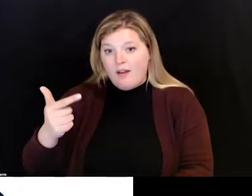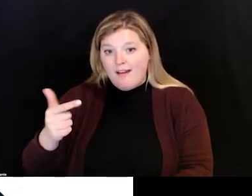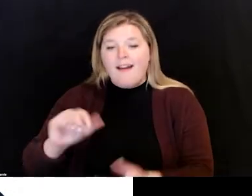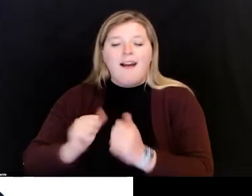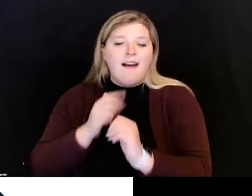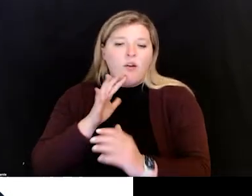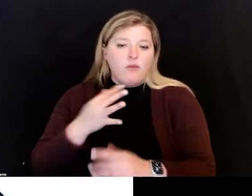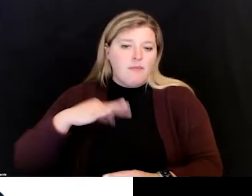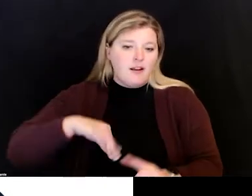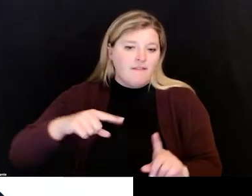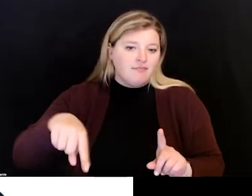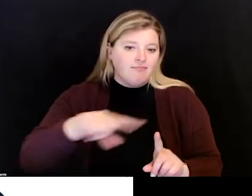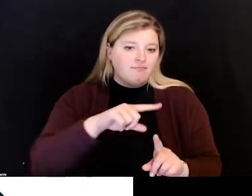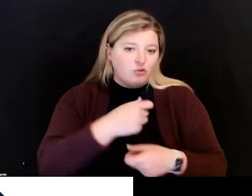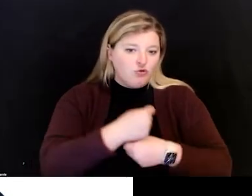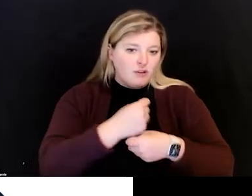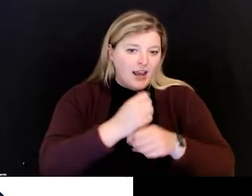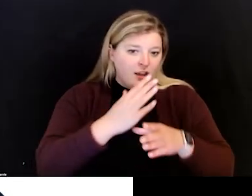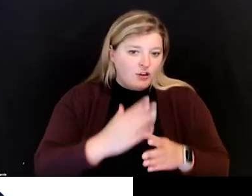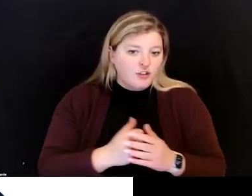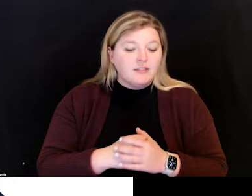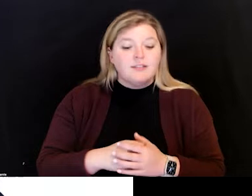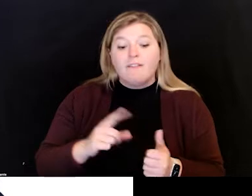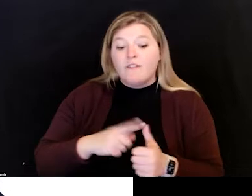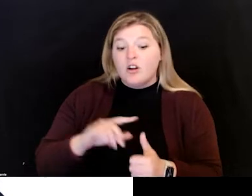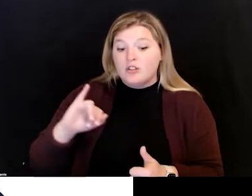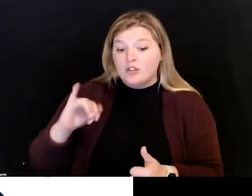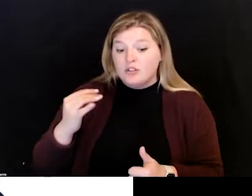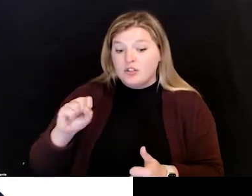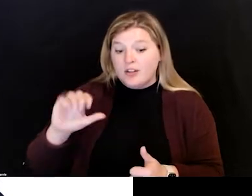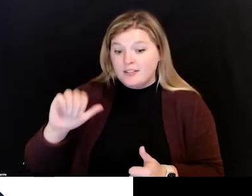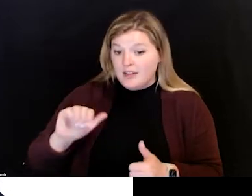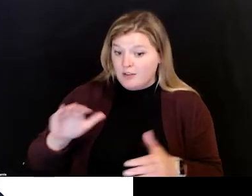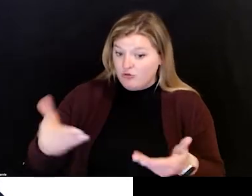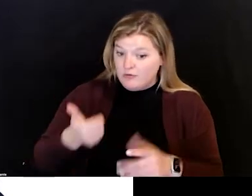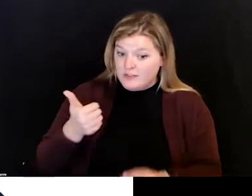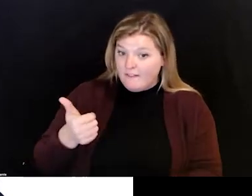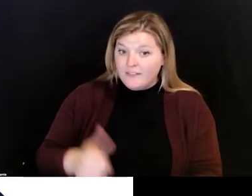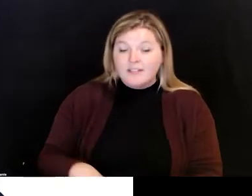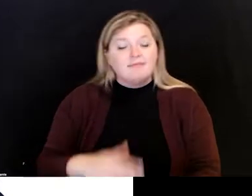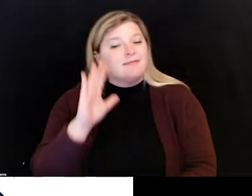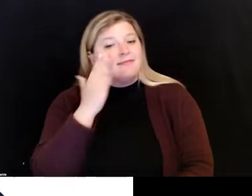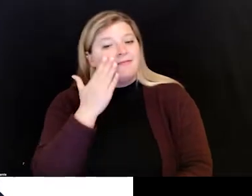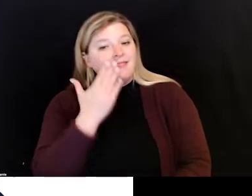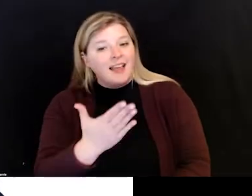I'll let them introduce themselves. Jessica, would you like to go first? [Jessica] Thank you, Tamara.